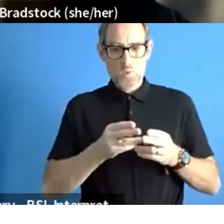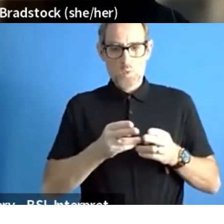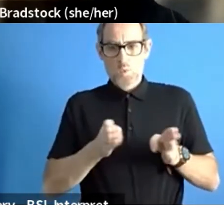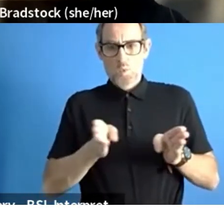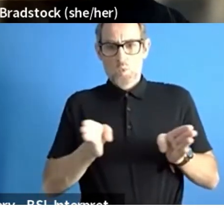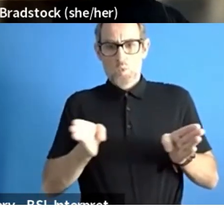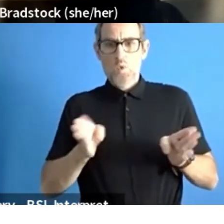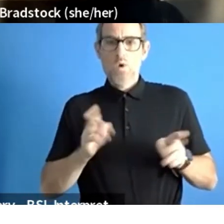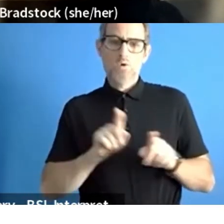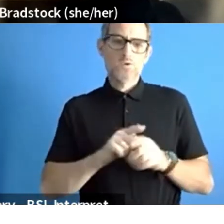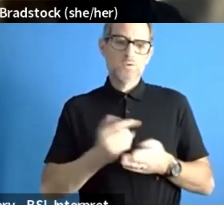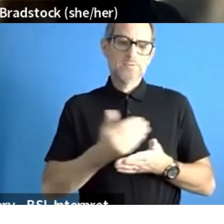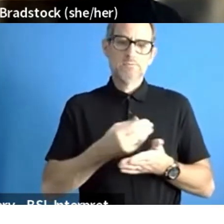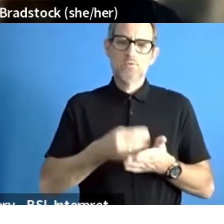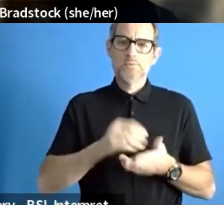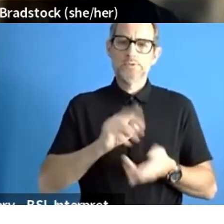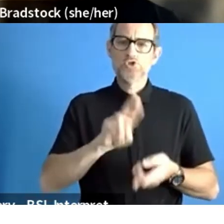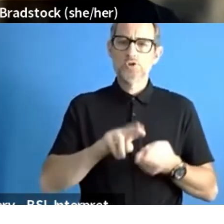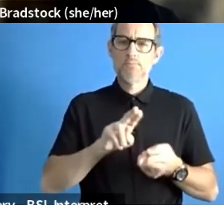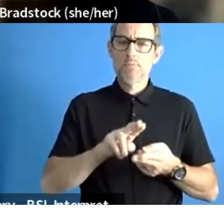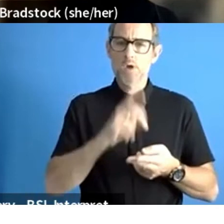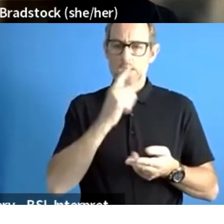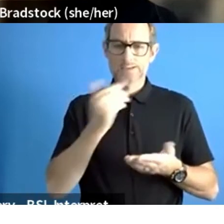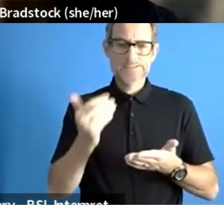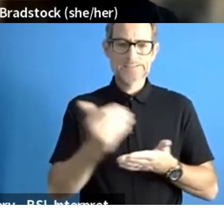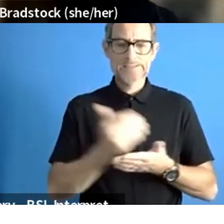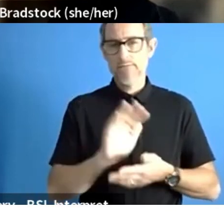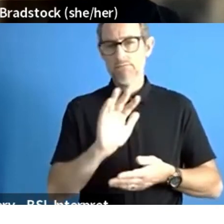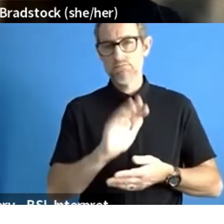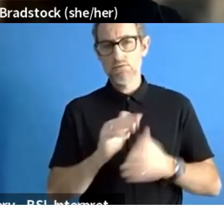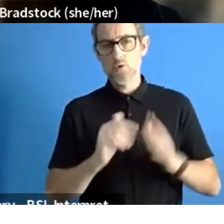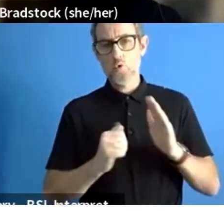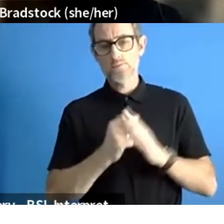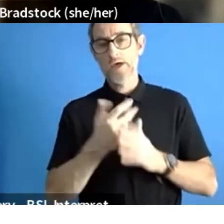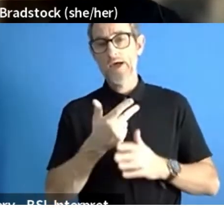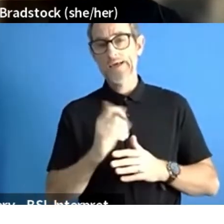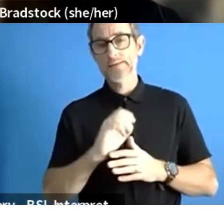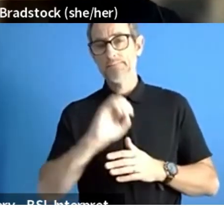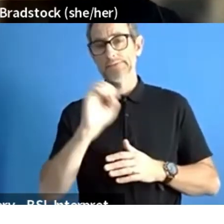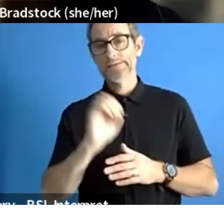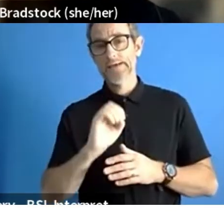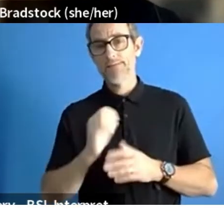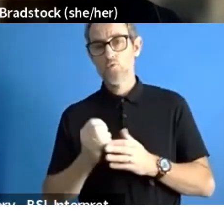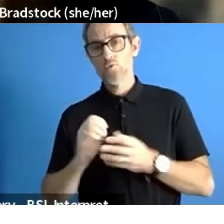organisation as it can save up to 80% on development costs as we avoid those